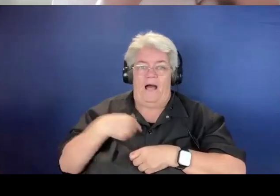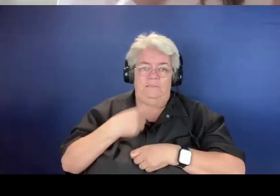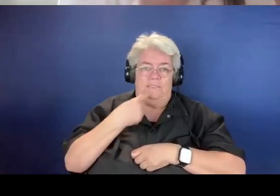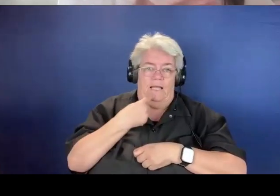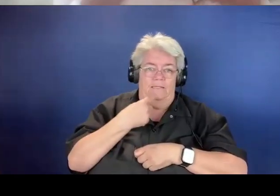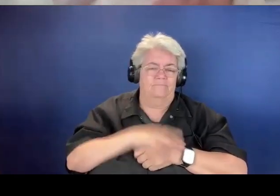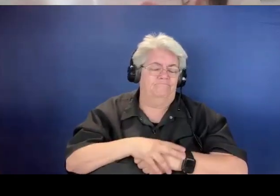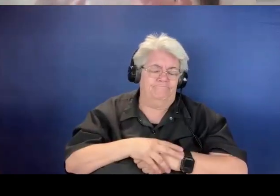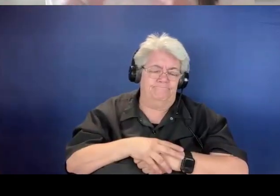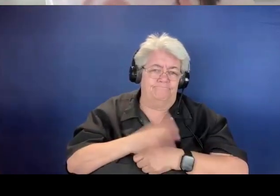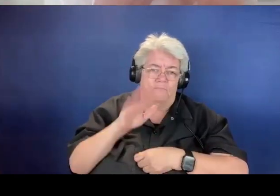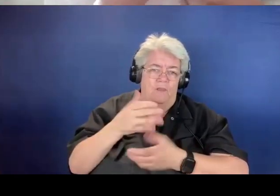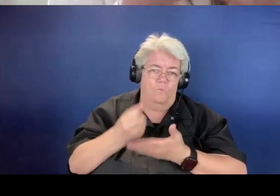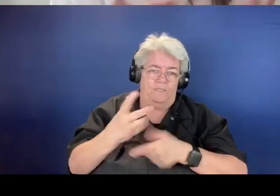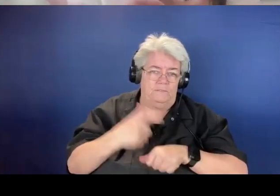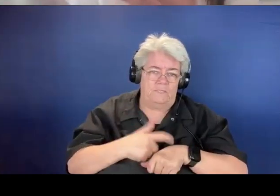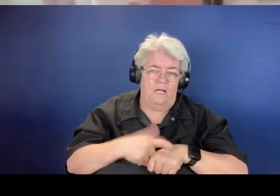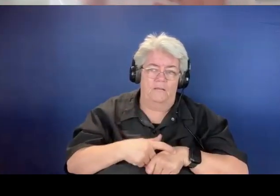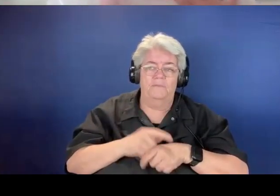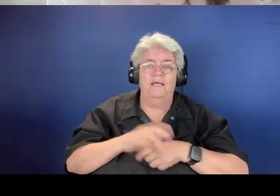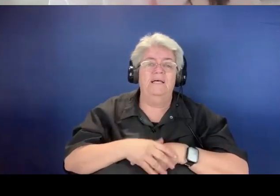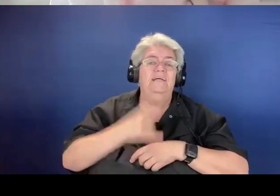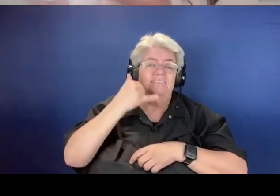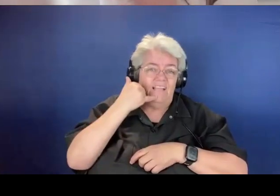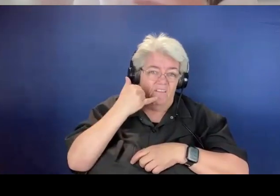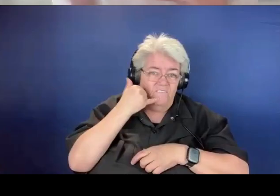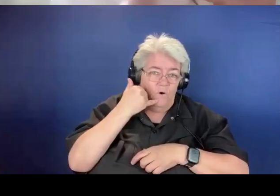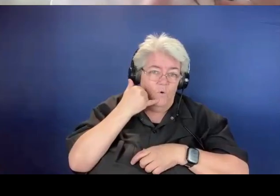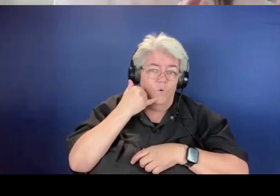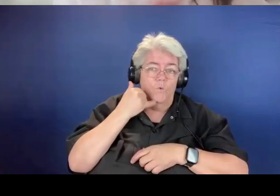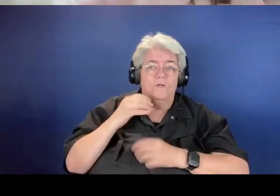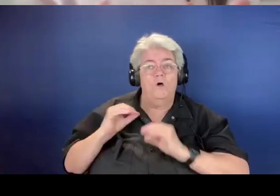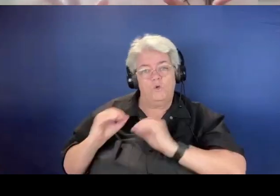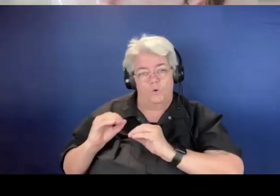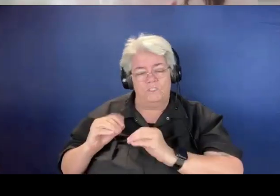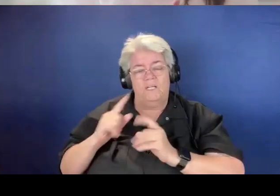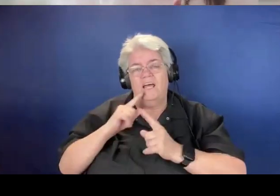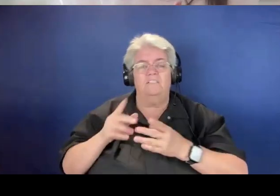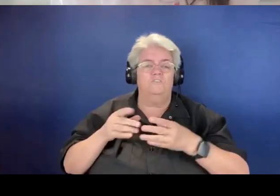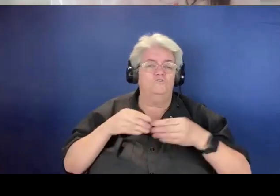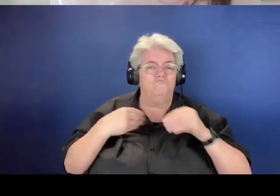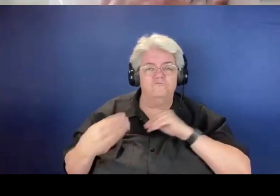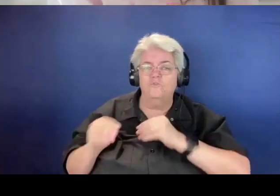So, we're using telephone coaching and we're moving in in a fluid dynamic as a team.